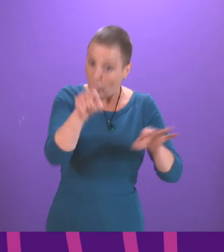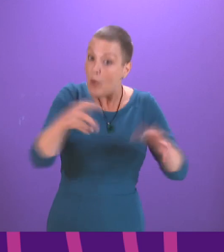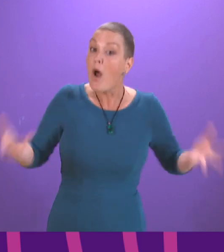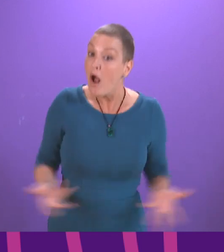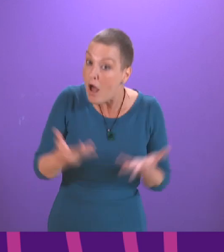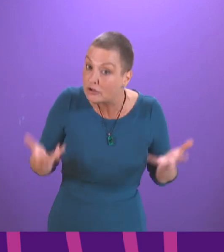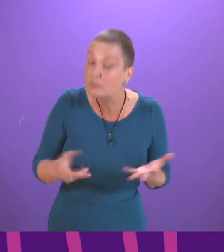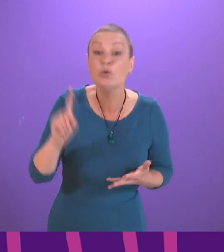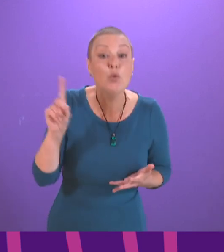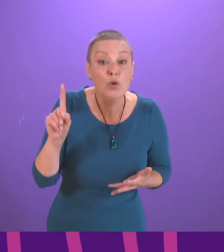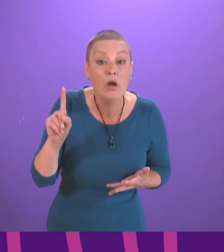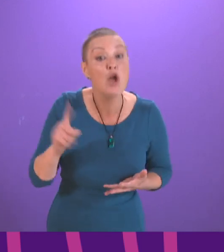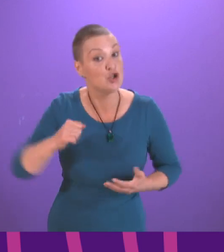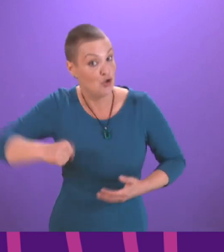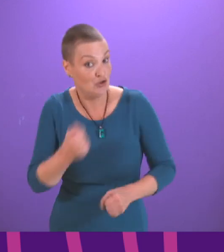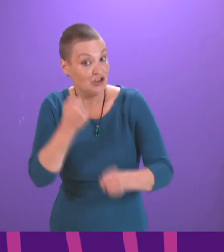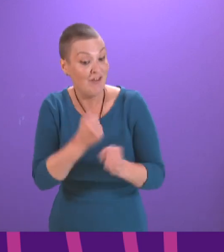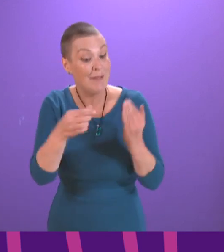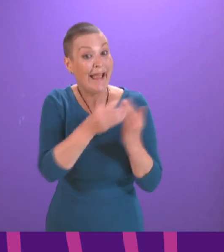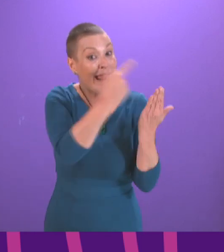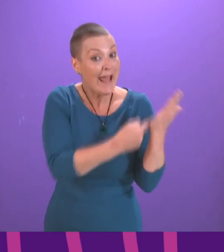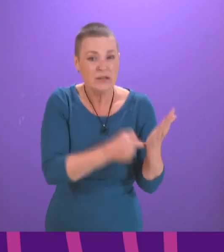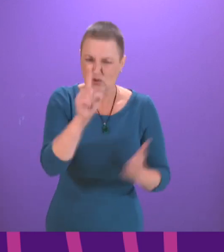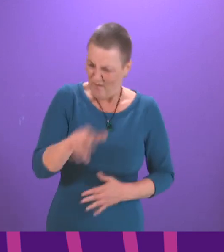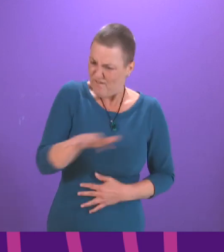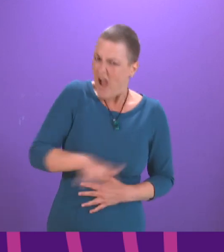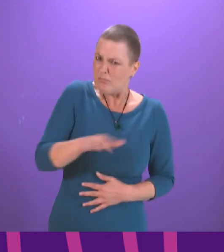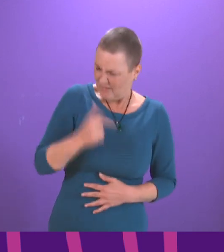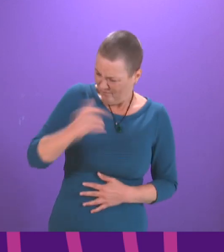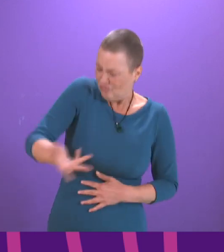by Scottish Government guidance, so families deserve answers.